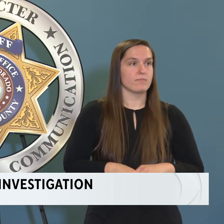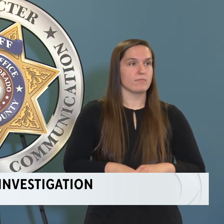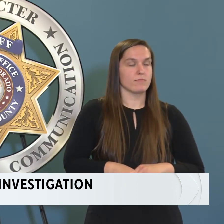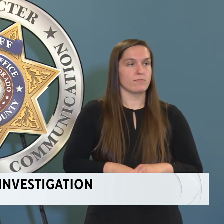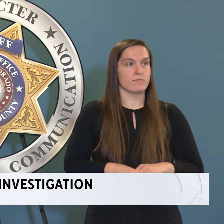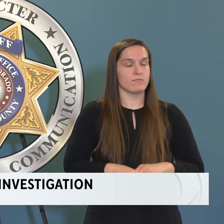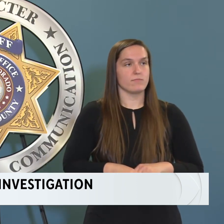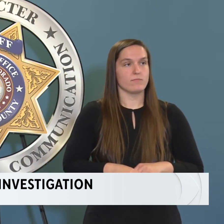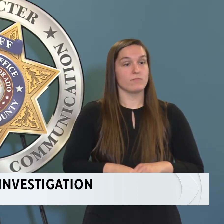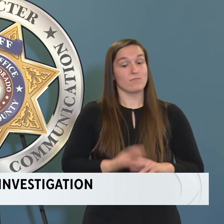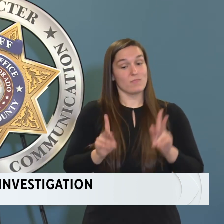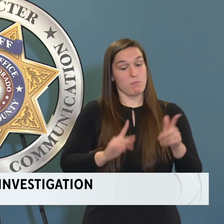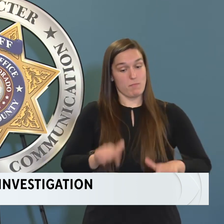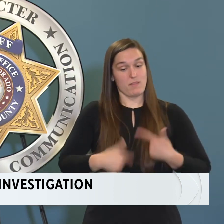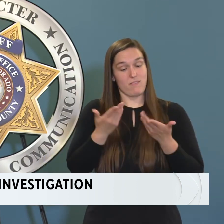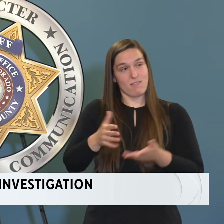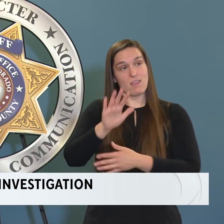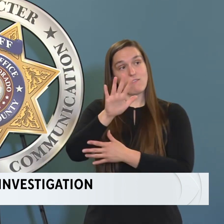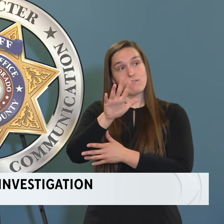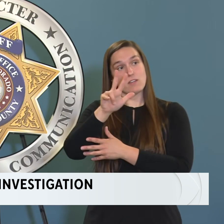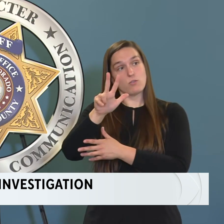WORKING TO PUT OUT THE FLAMES.